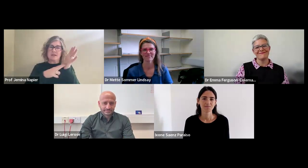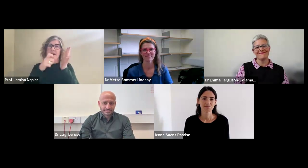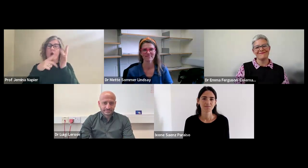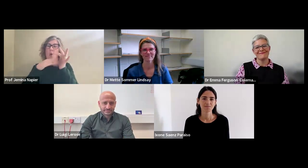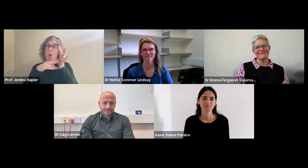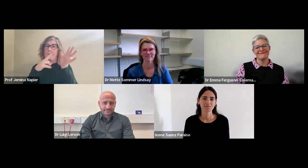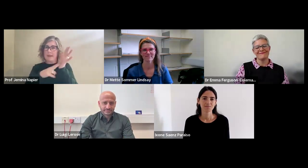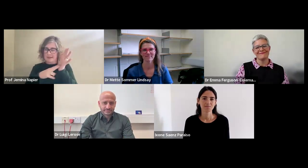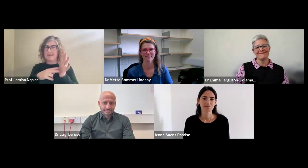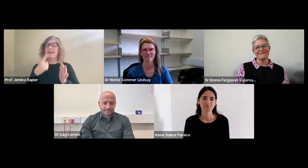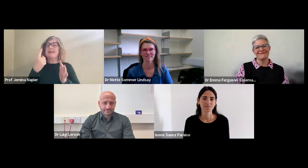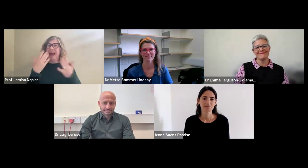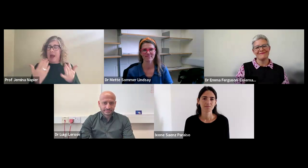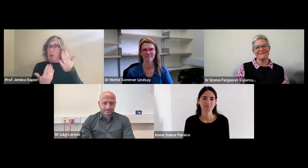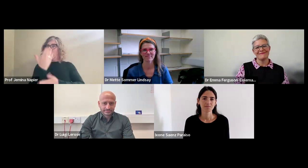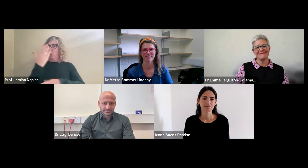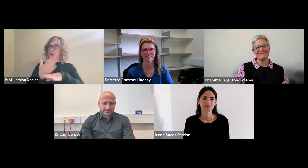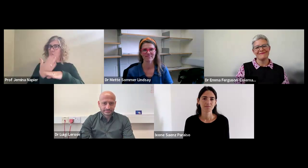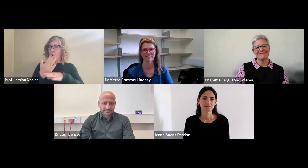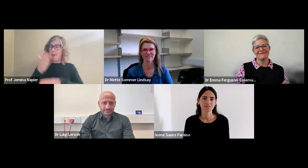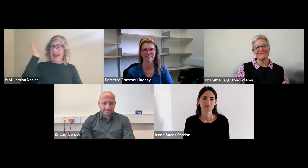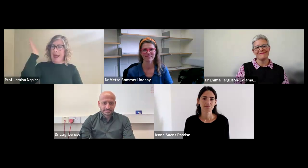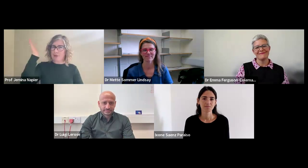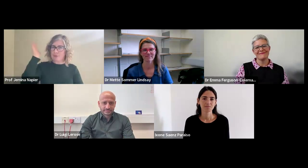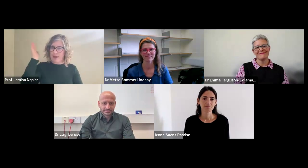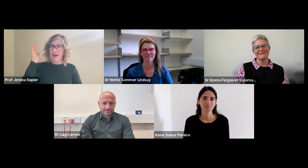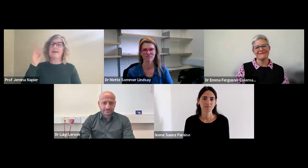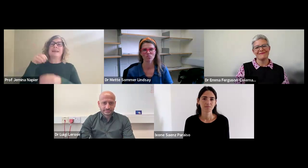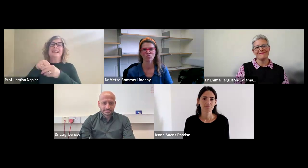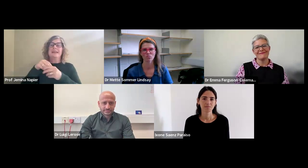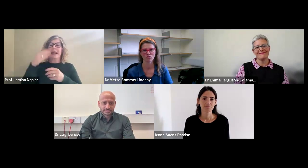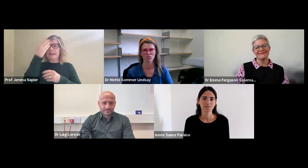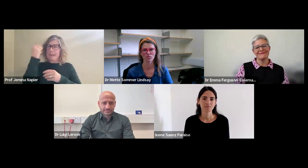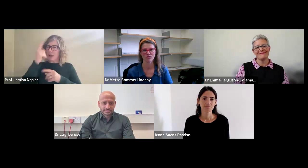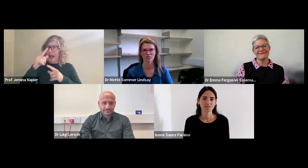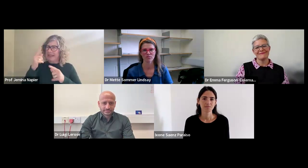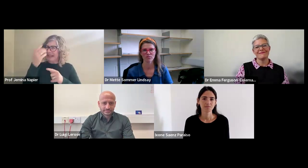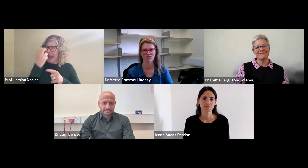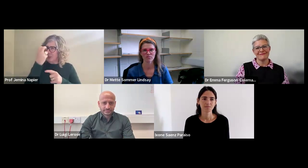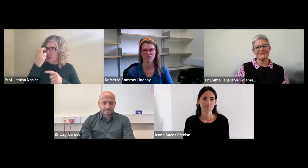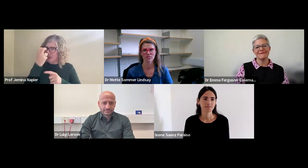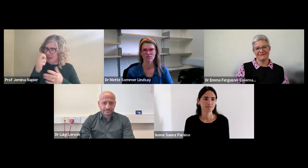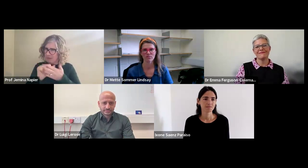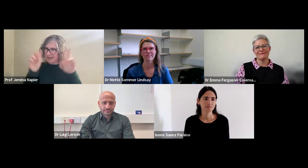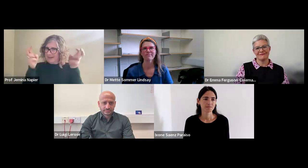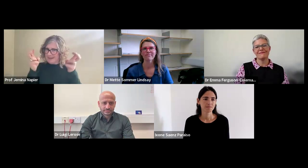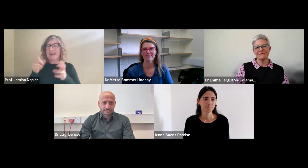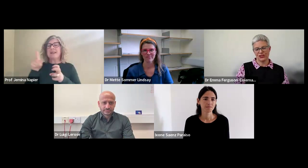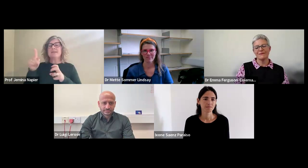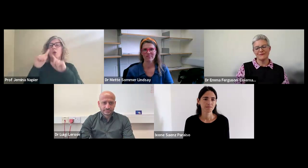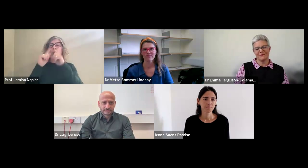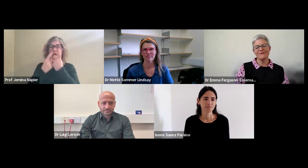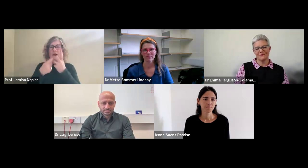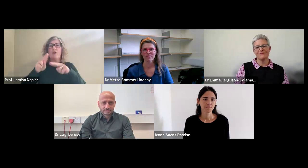Coleman - now she's got a new job just recently. She's a lecturer in dementia and aging and she's